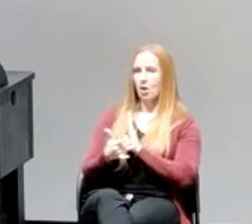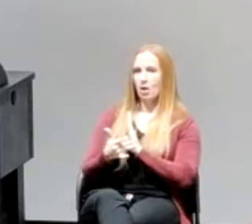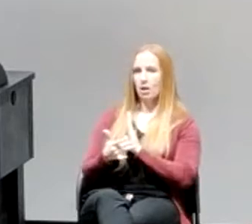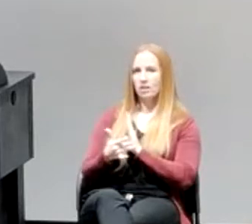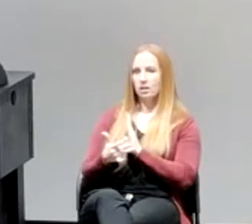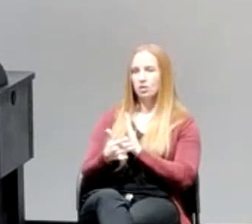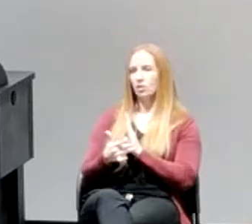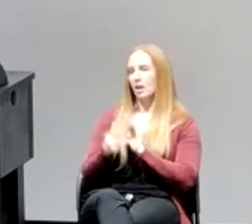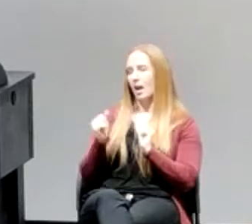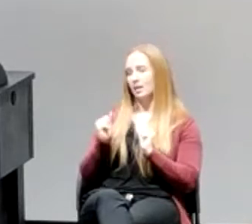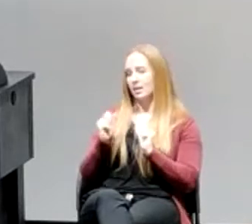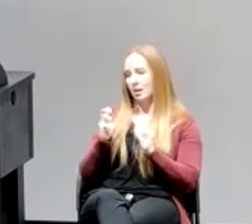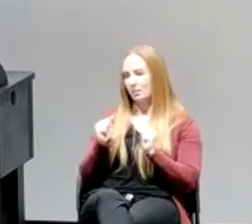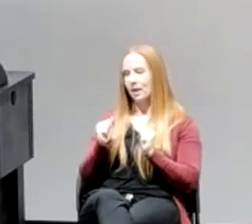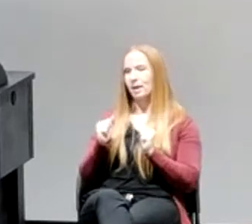That all worked when it was Buicks we were building.